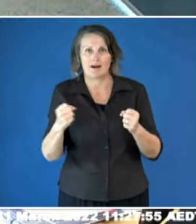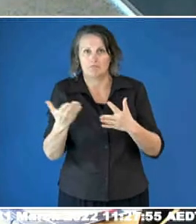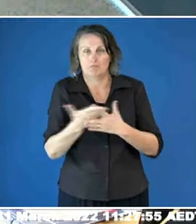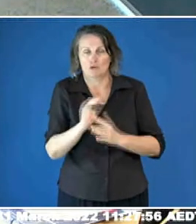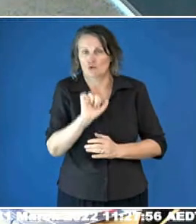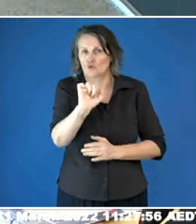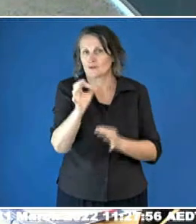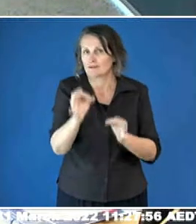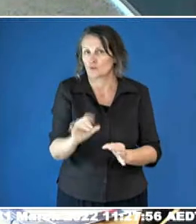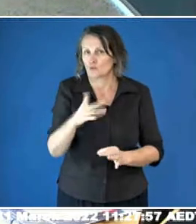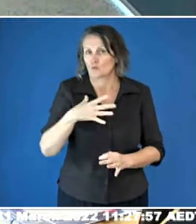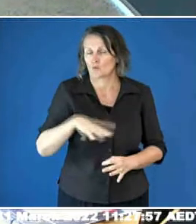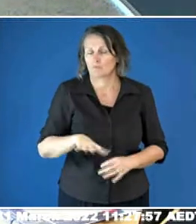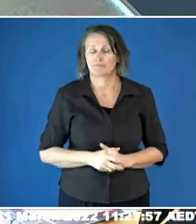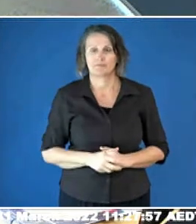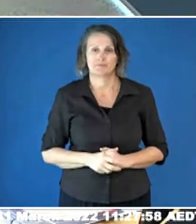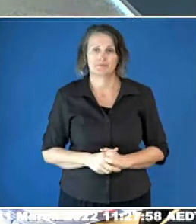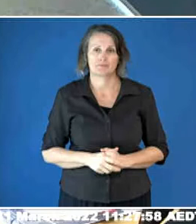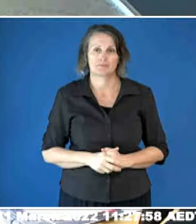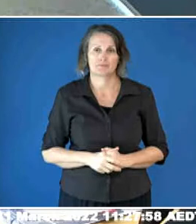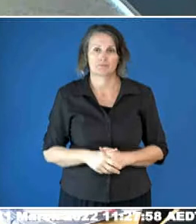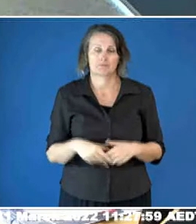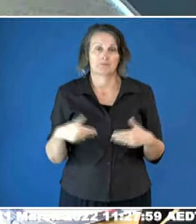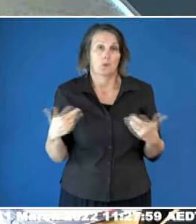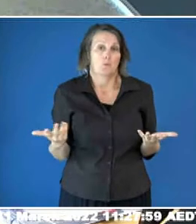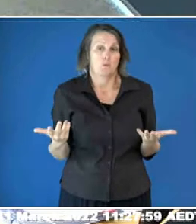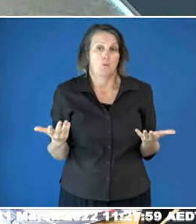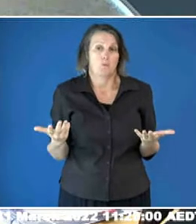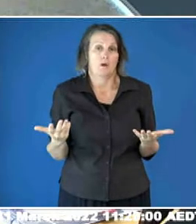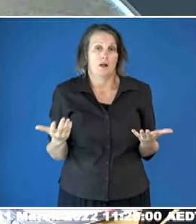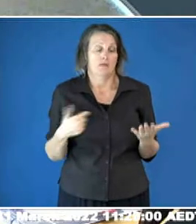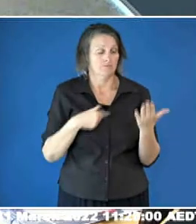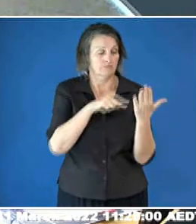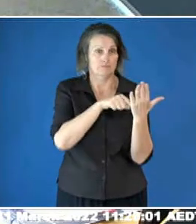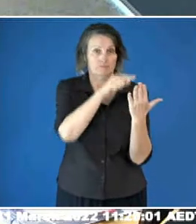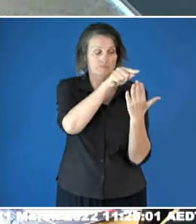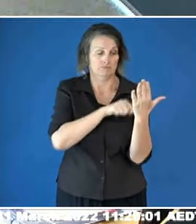in your hands. CHAIR: Well, the program that I am provided with suggests that Ms Cumming